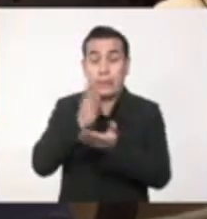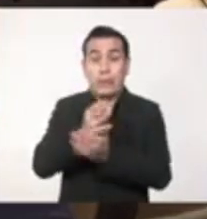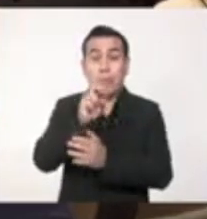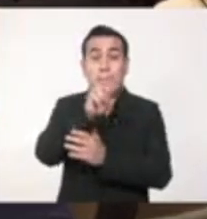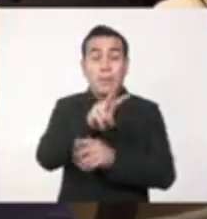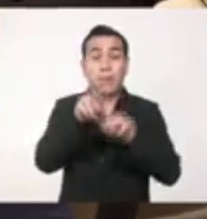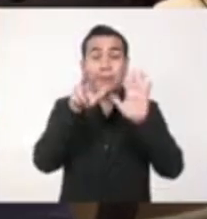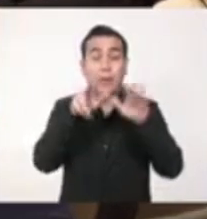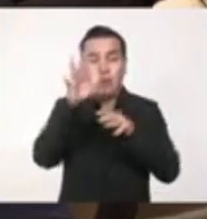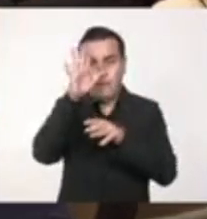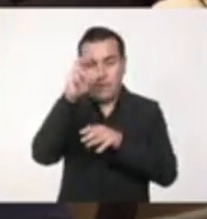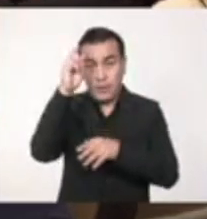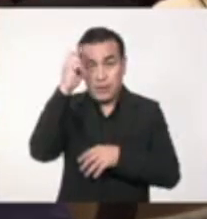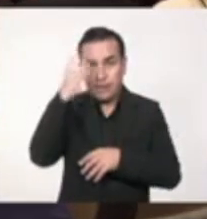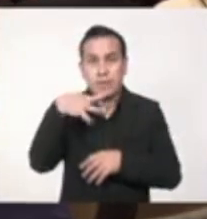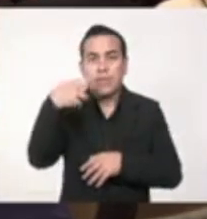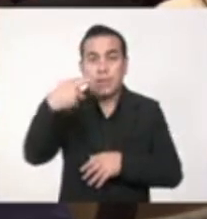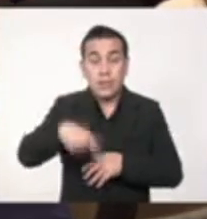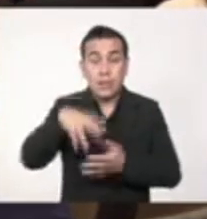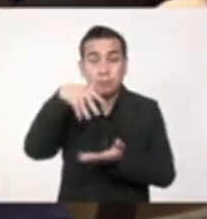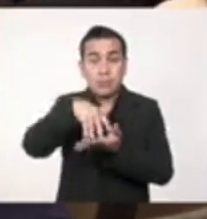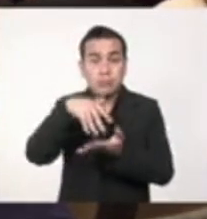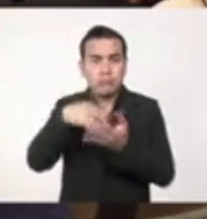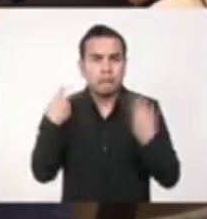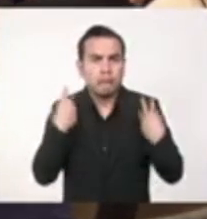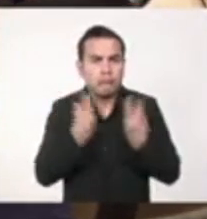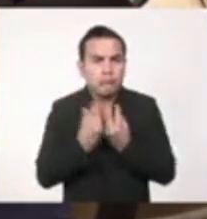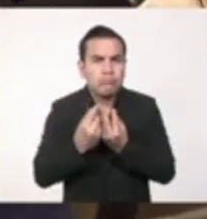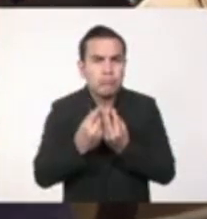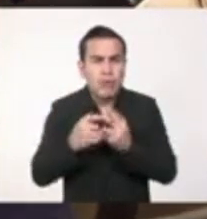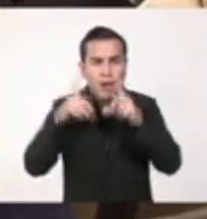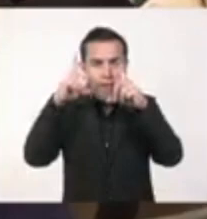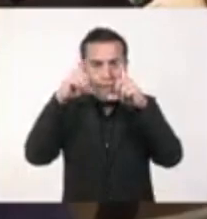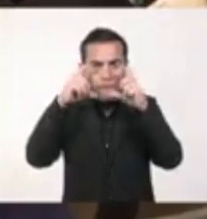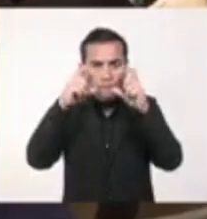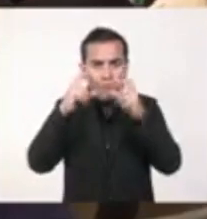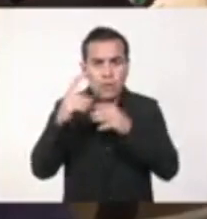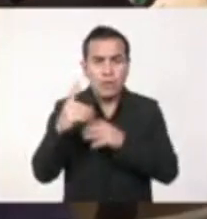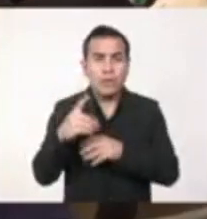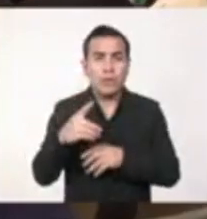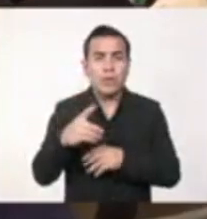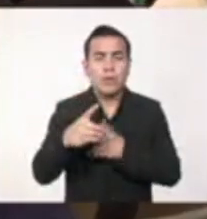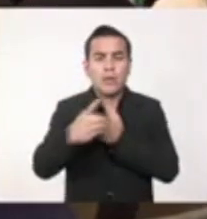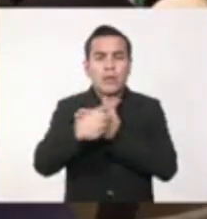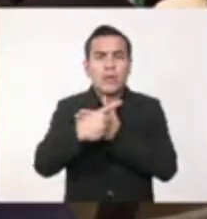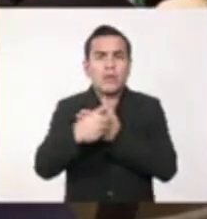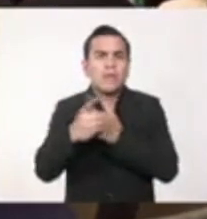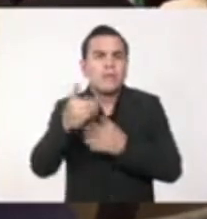true civil society, they are not the ones in the photo on Sunday, those are a power group with an agenda,